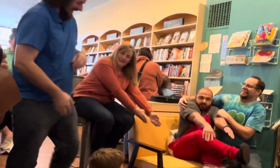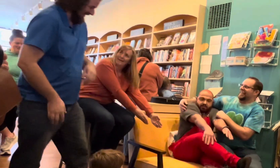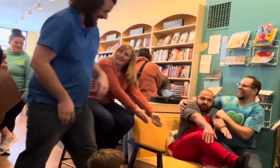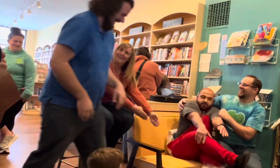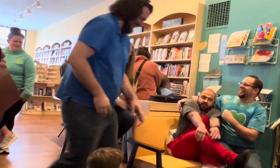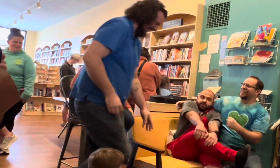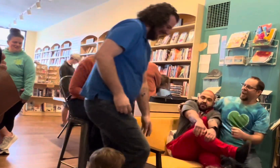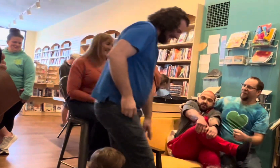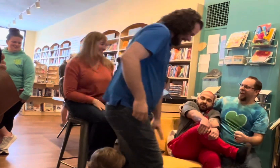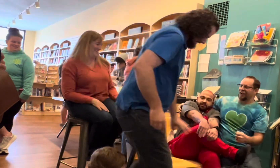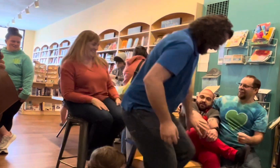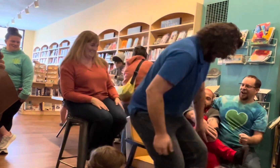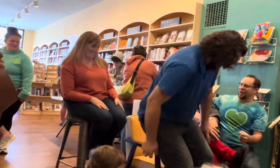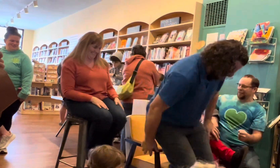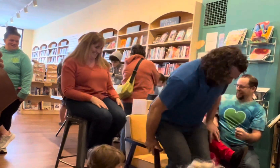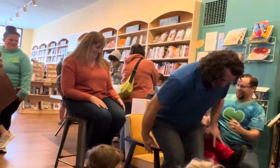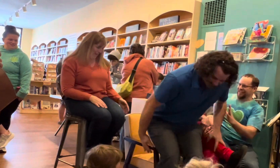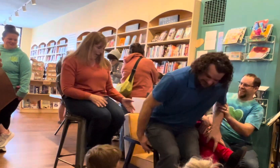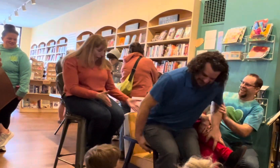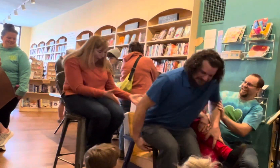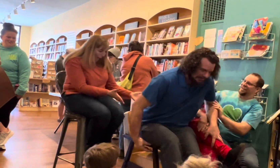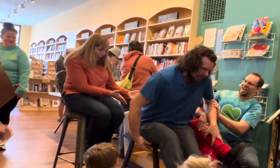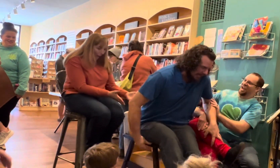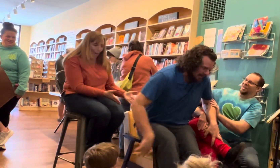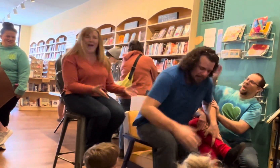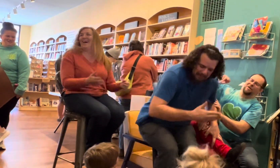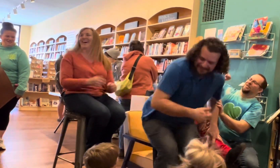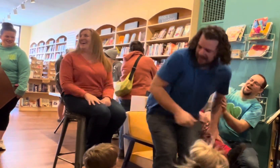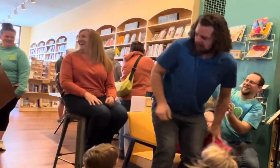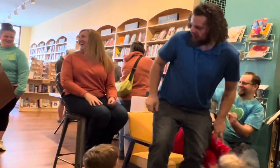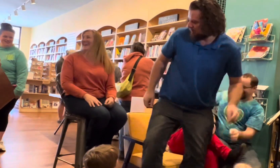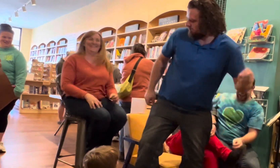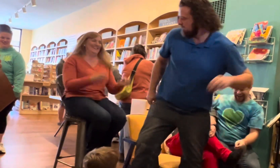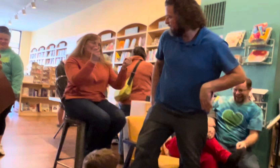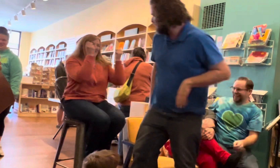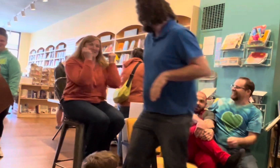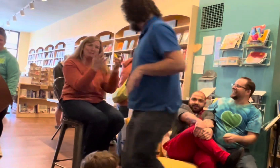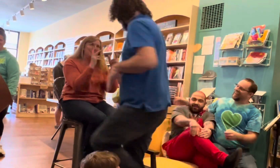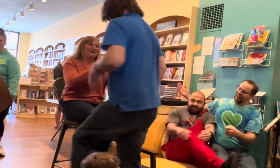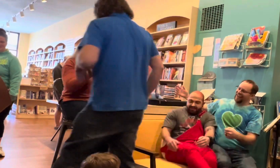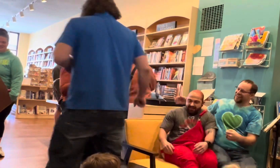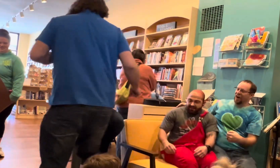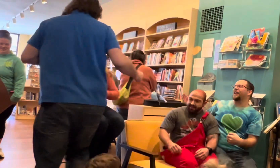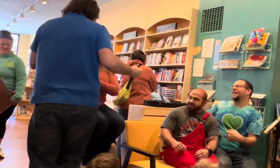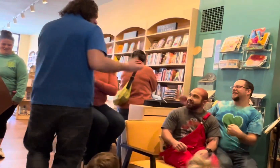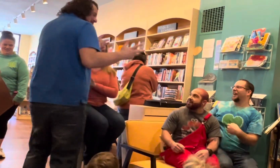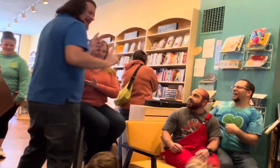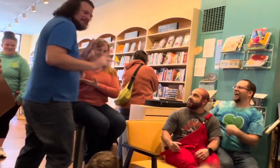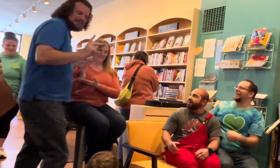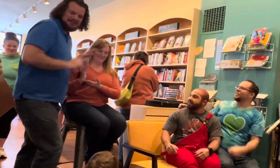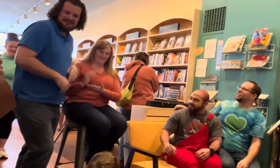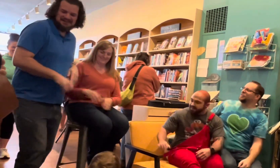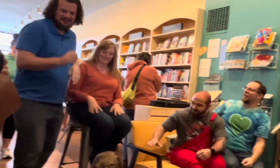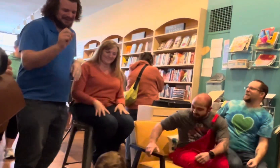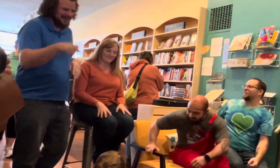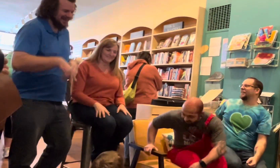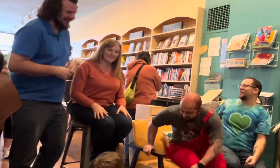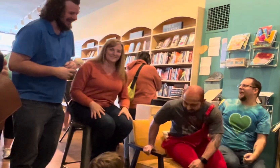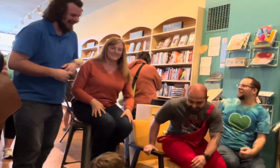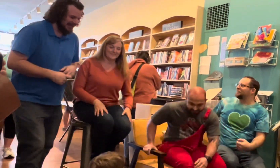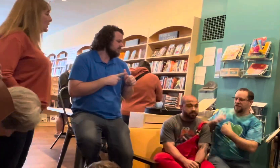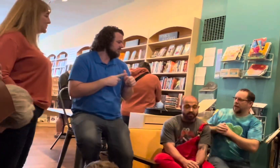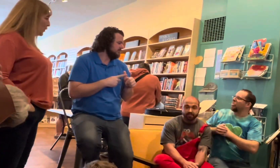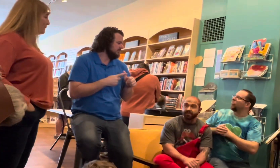No, no, no! Too many people on the couch! AARON: Okay, all right, too many people. Okay. ZAE: So,